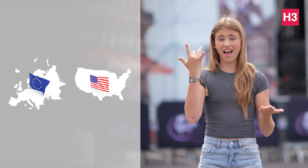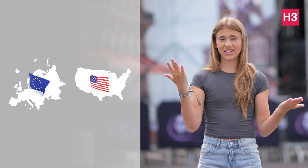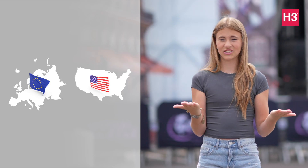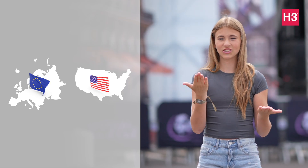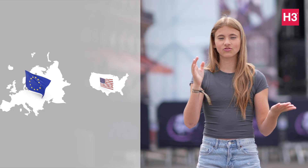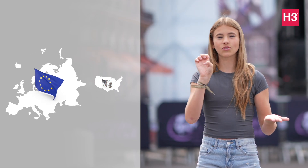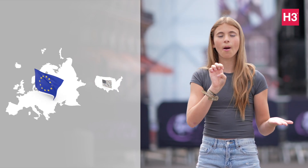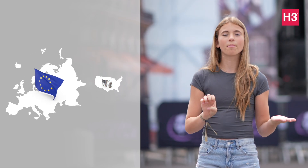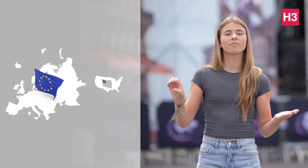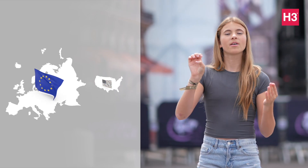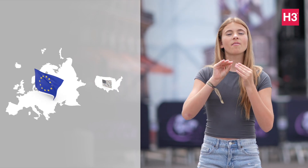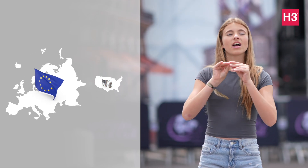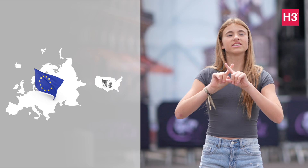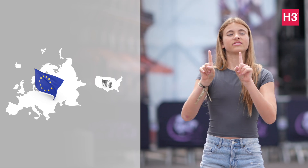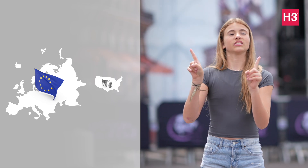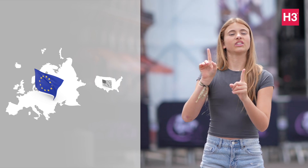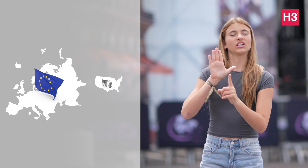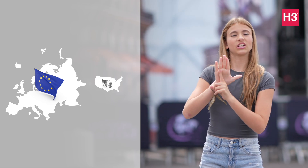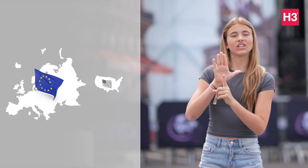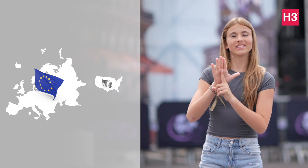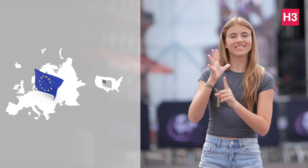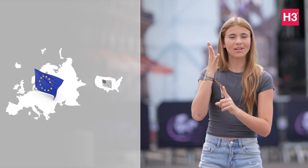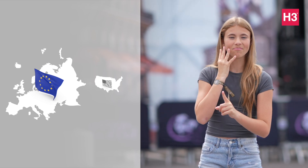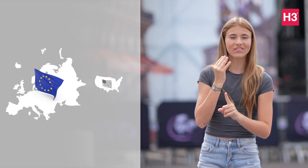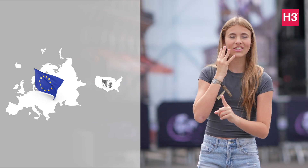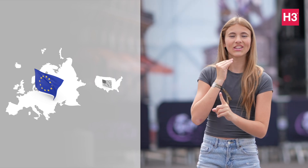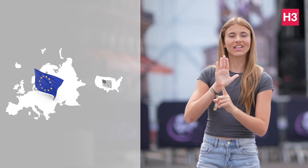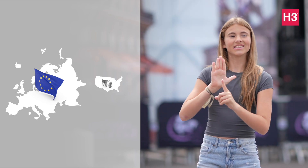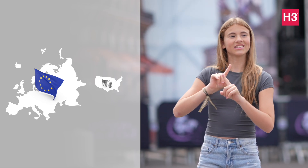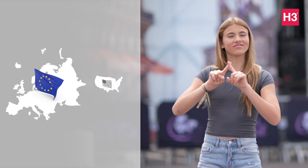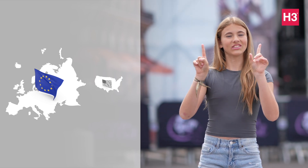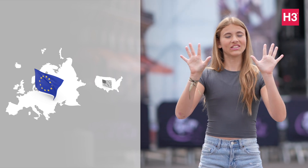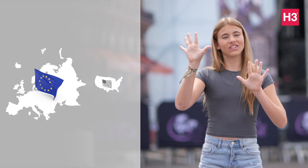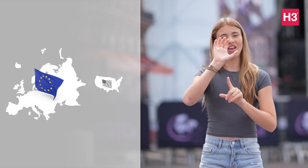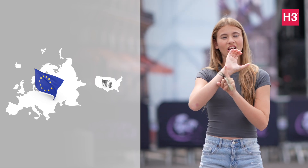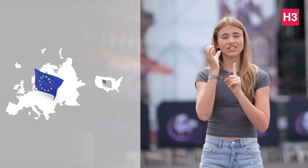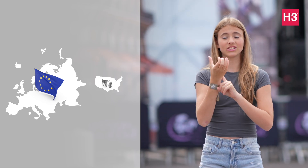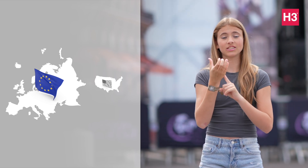It offers a richer experience and greater cultural diversity compared